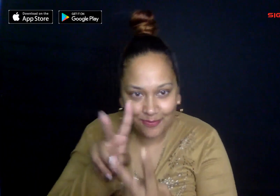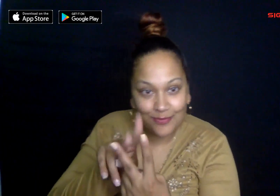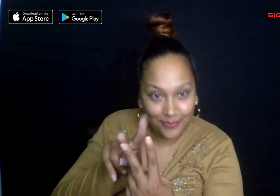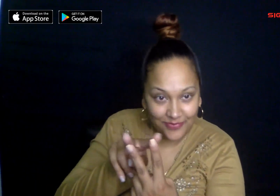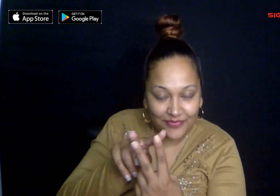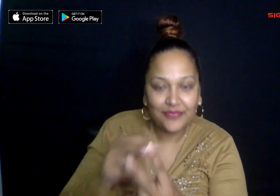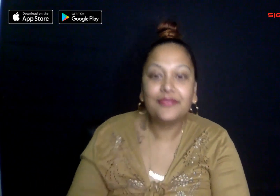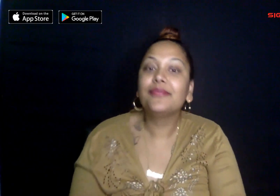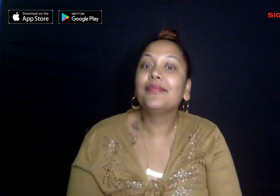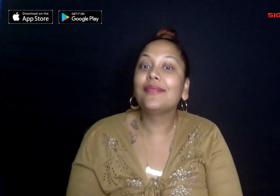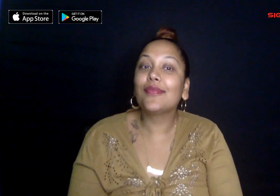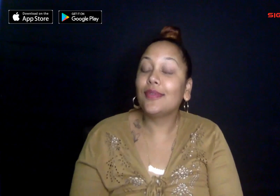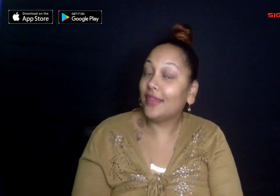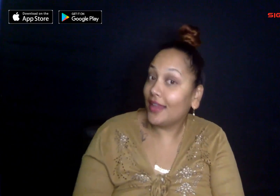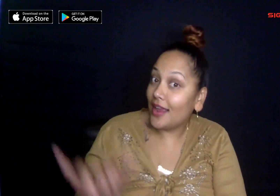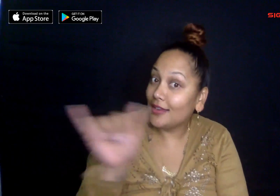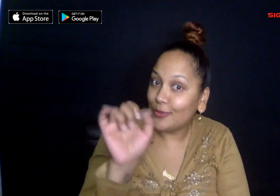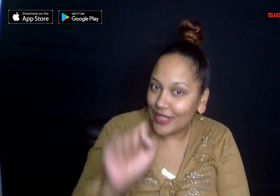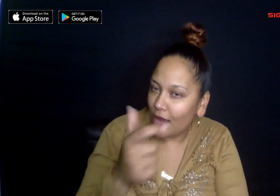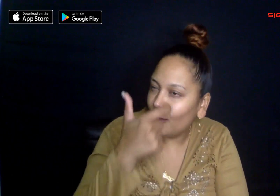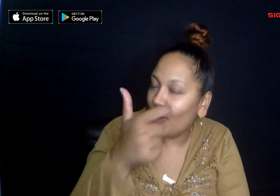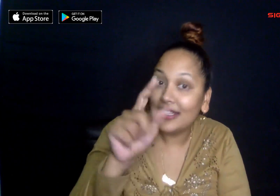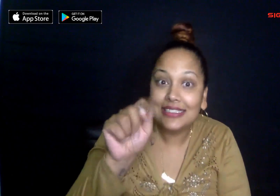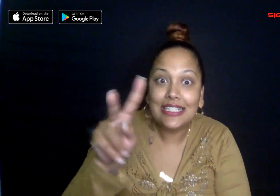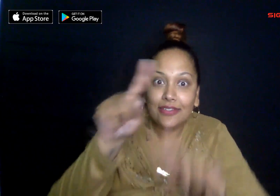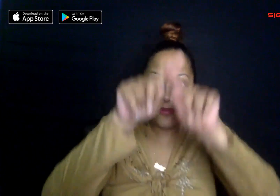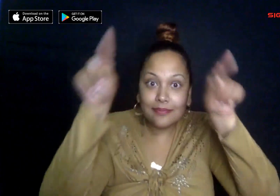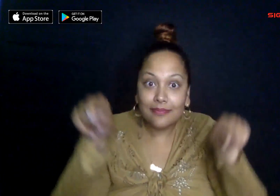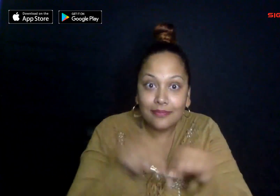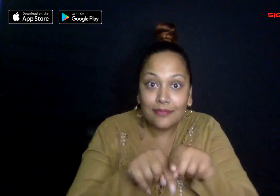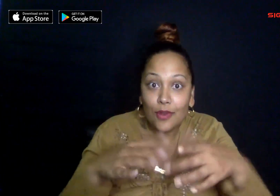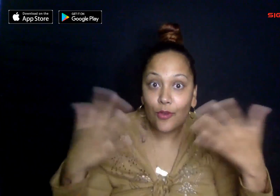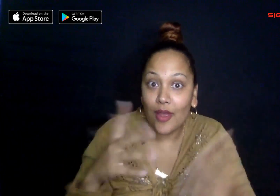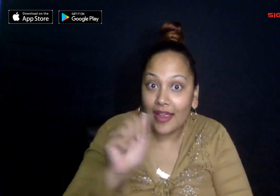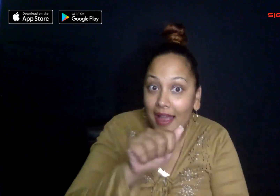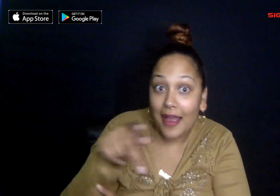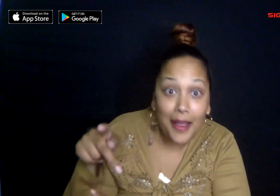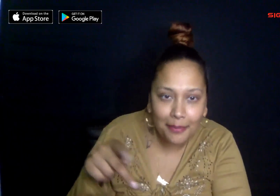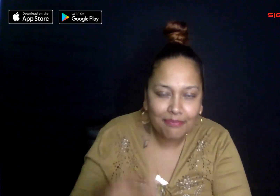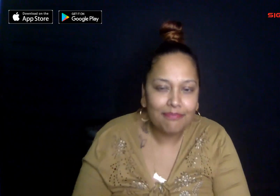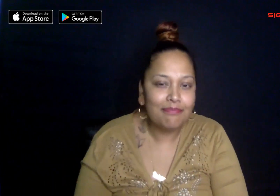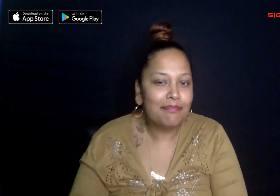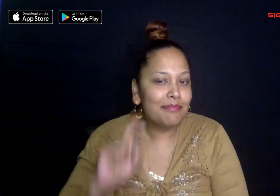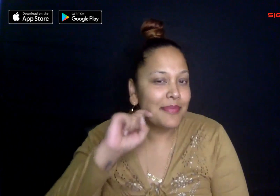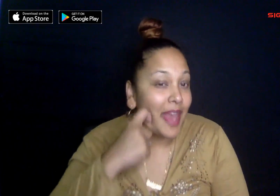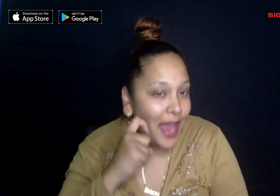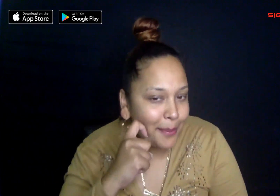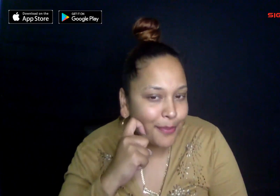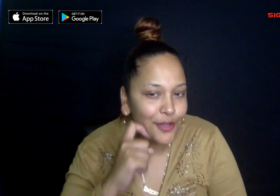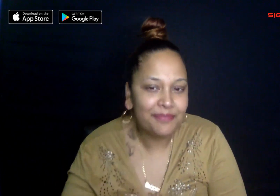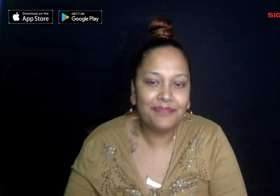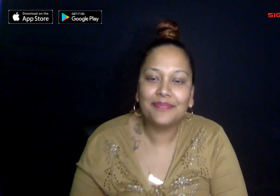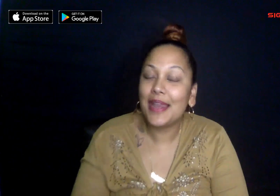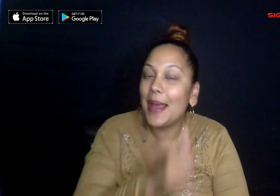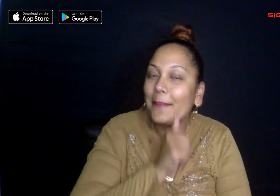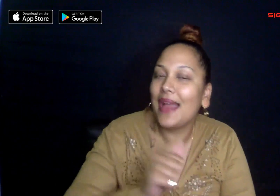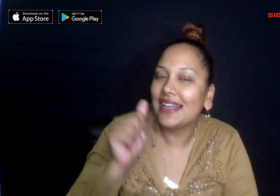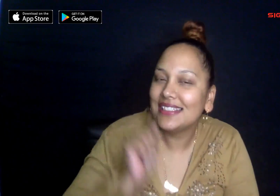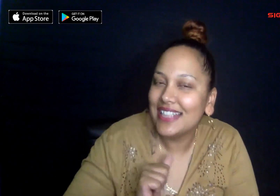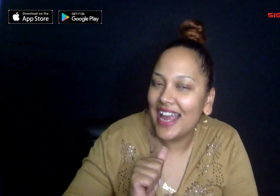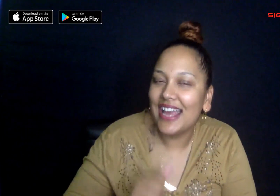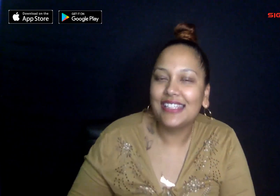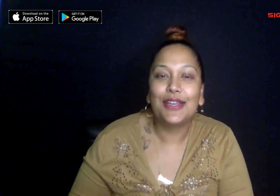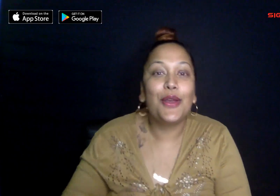to the Google play store or app store on your smart phone and you can also watch on Apple